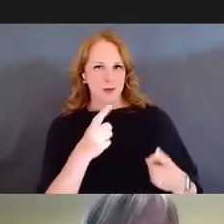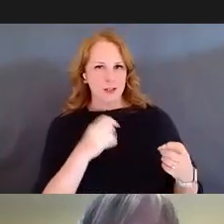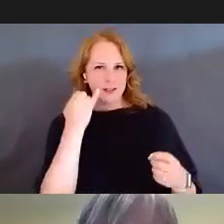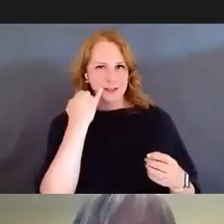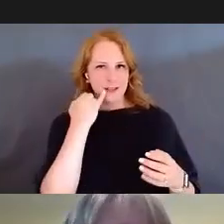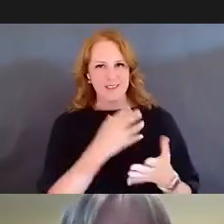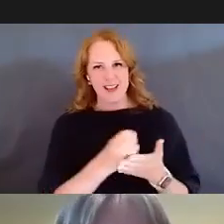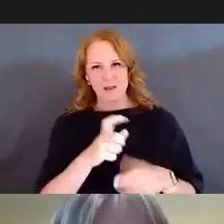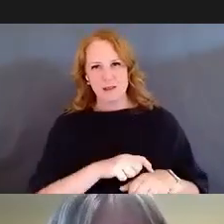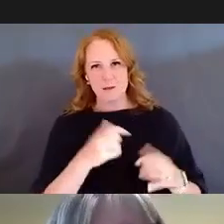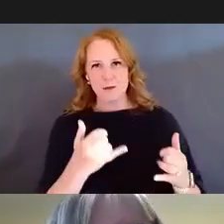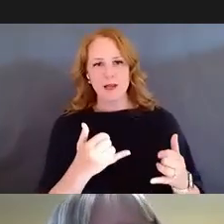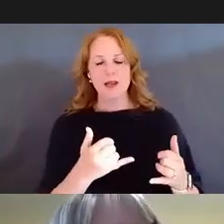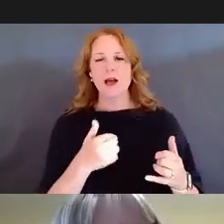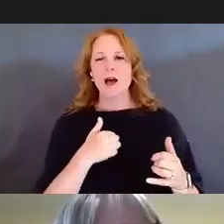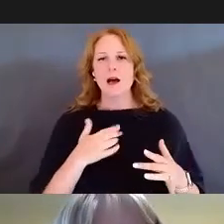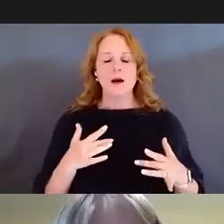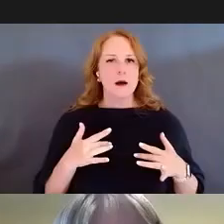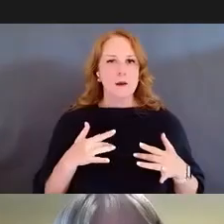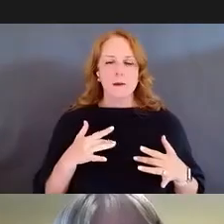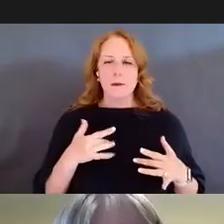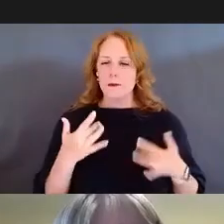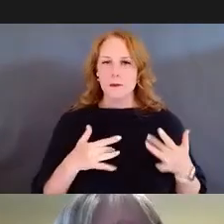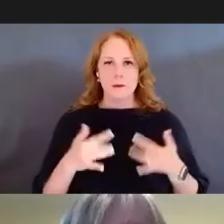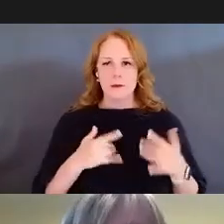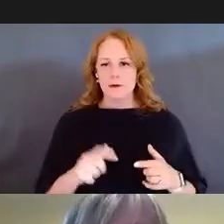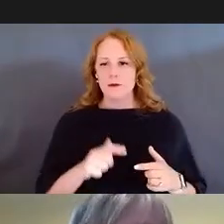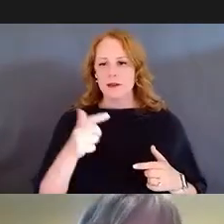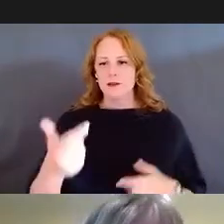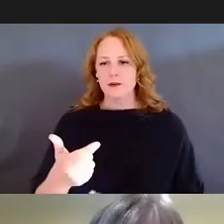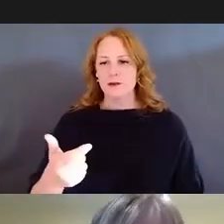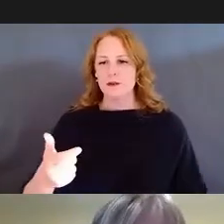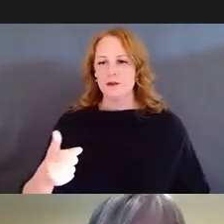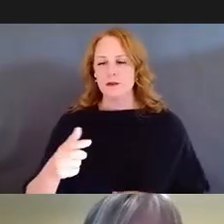and I am absolutely thrilled to be able to hand the floor over two colleagues uh,